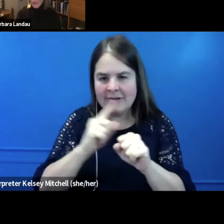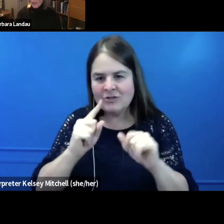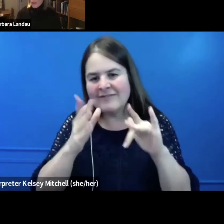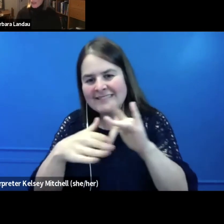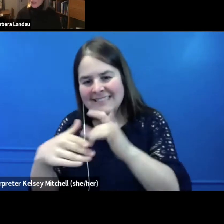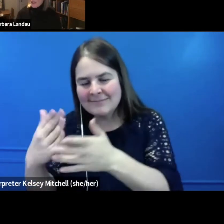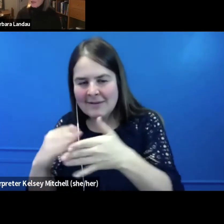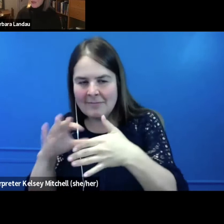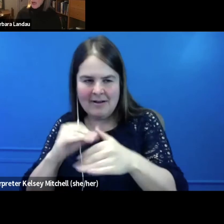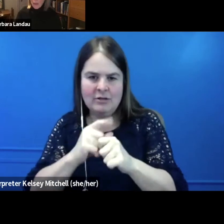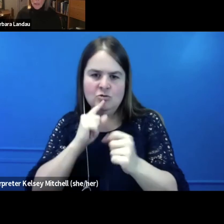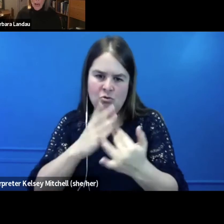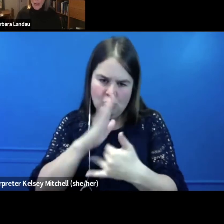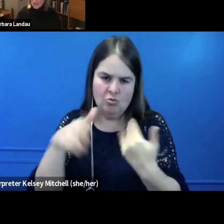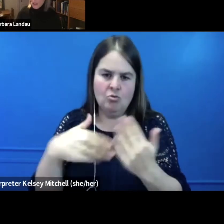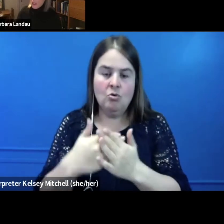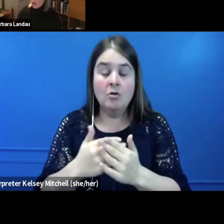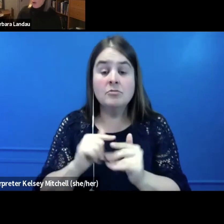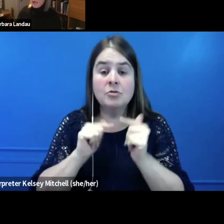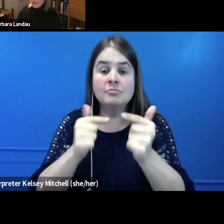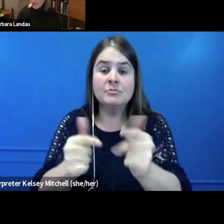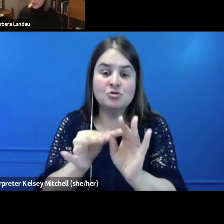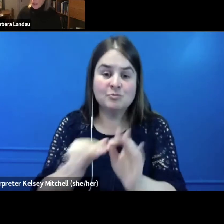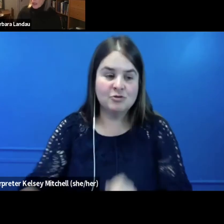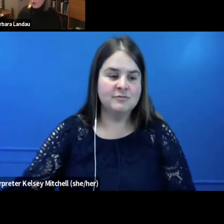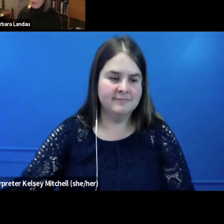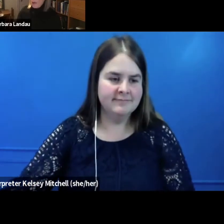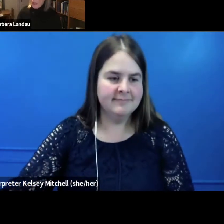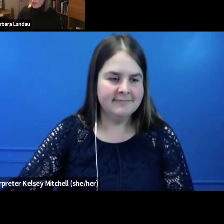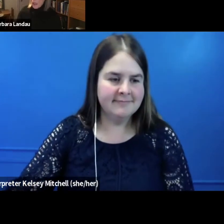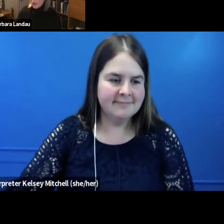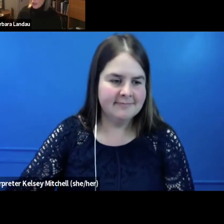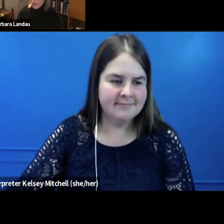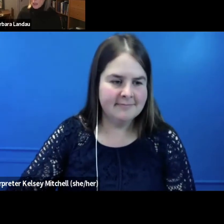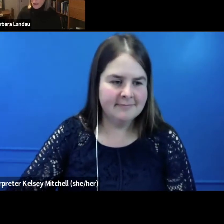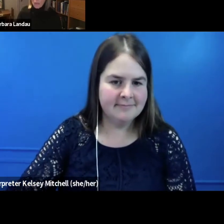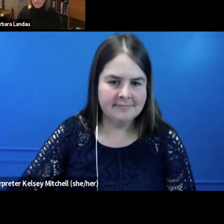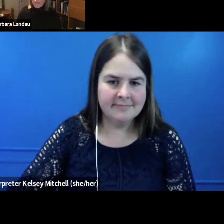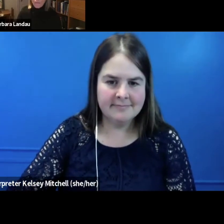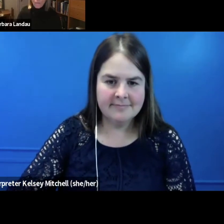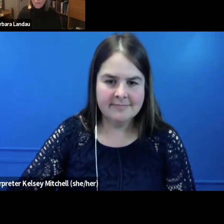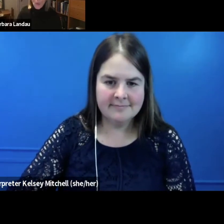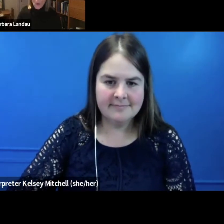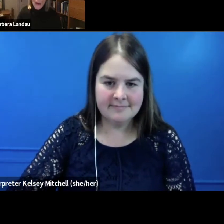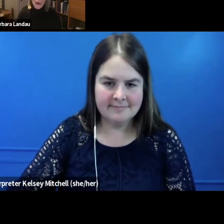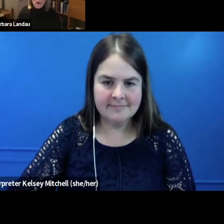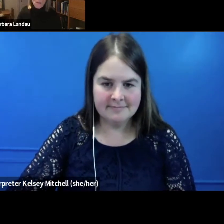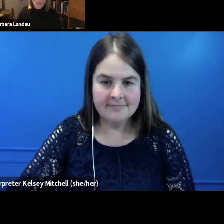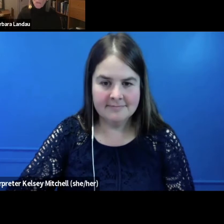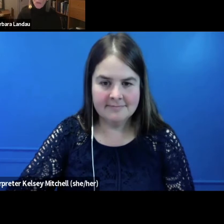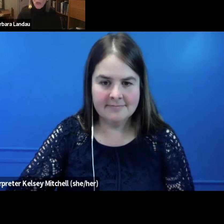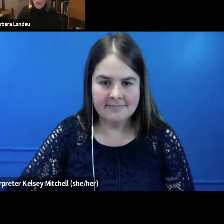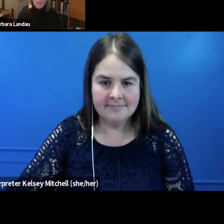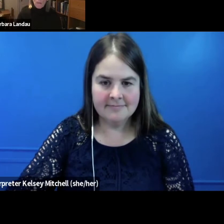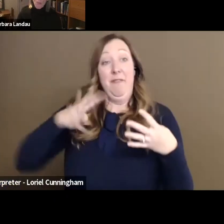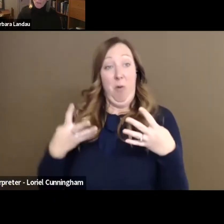this is a different kind of task this is an orientation task a reorientation task where